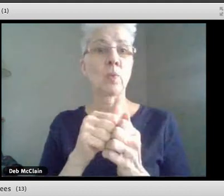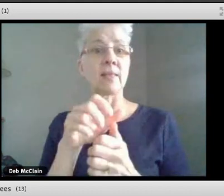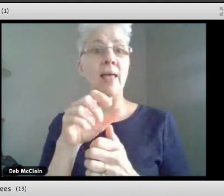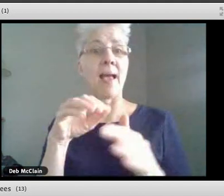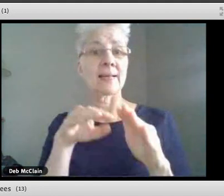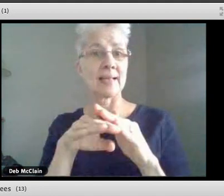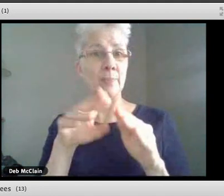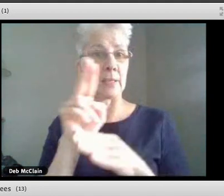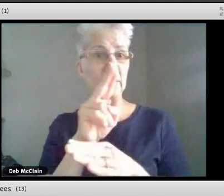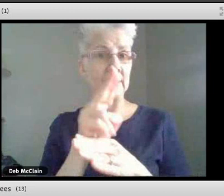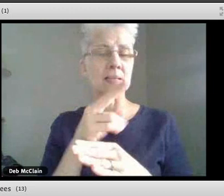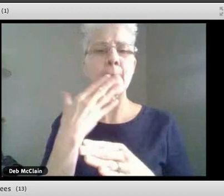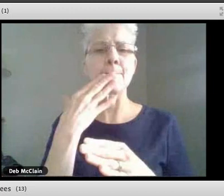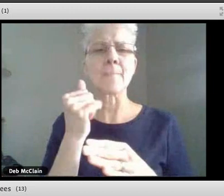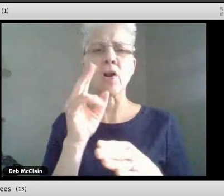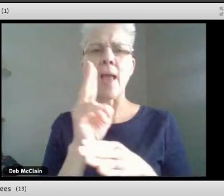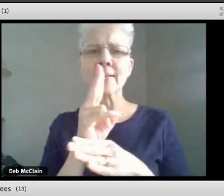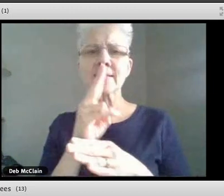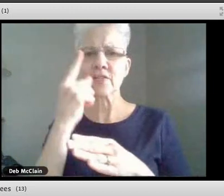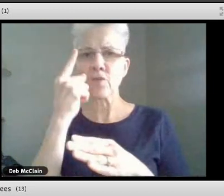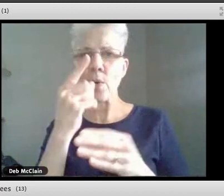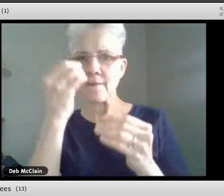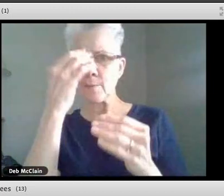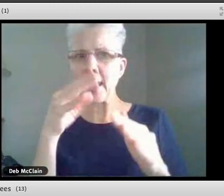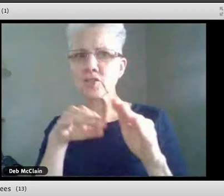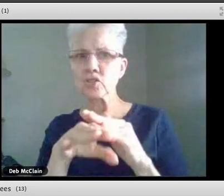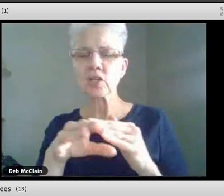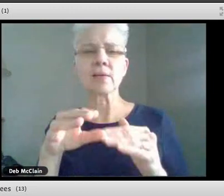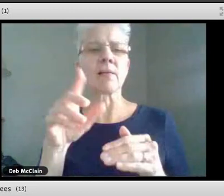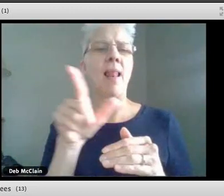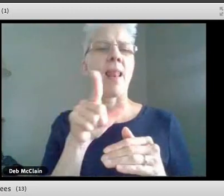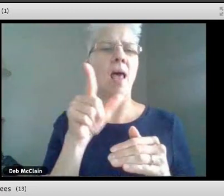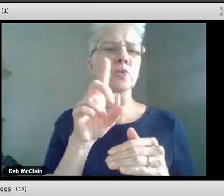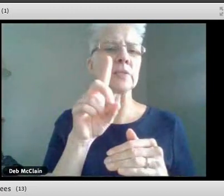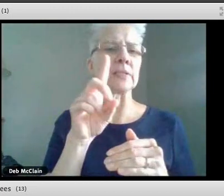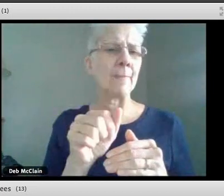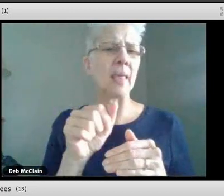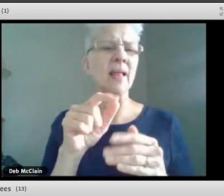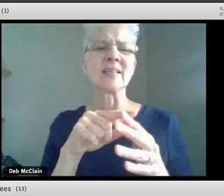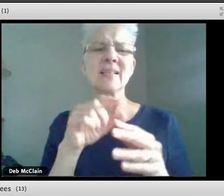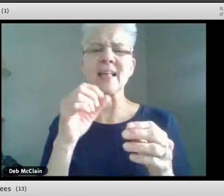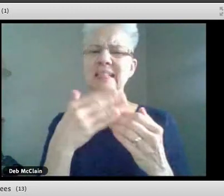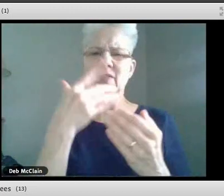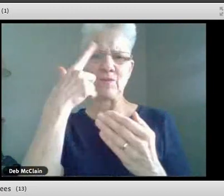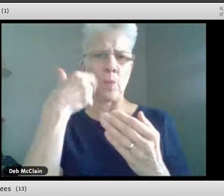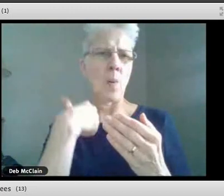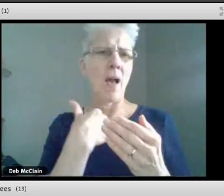you know, libraries... This is a no-brainer for us, for libraries to make a quick summary of the benefits.